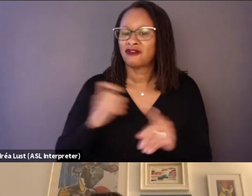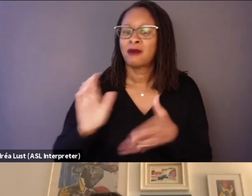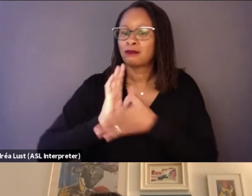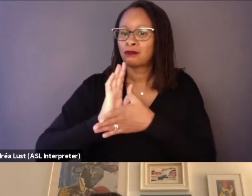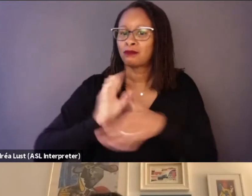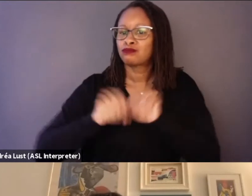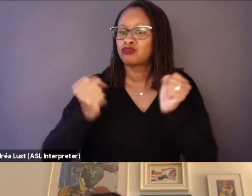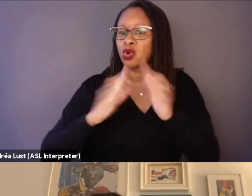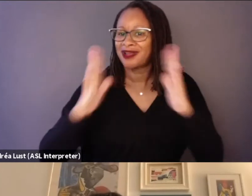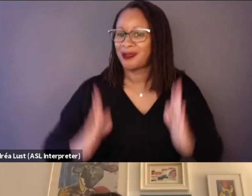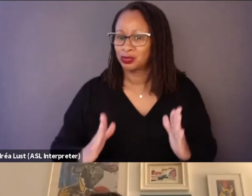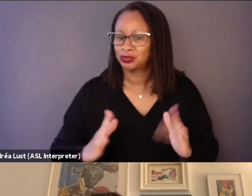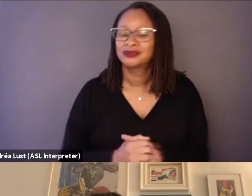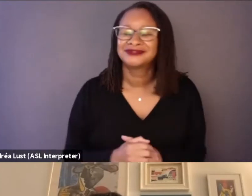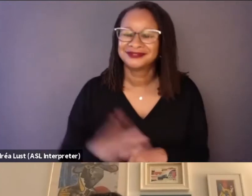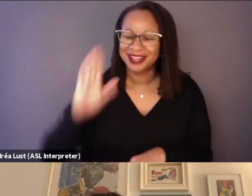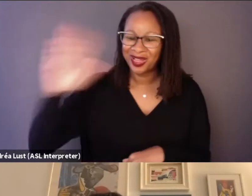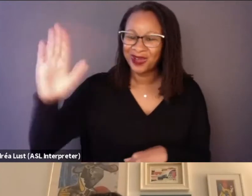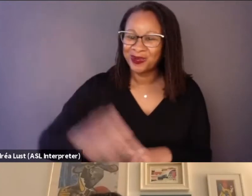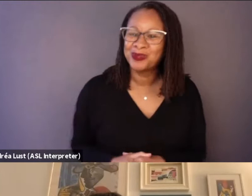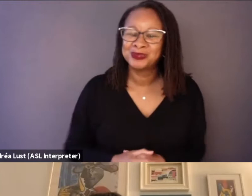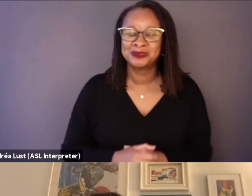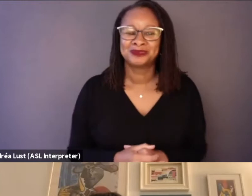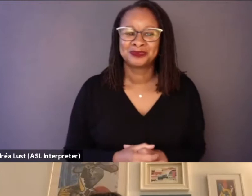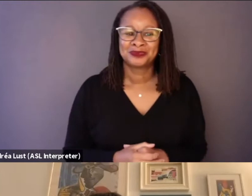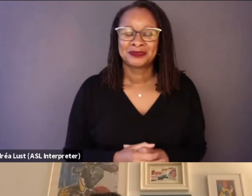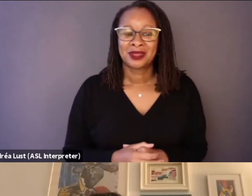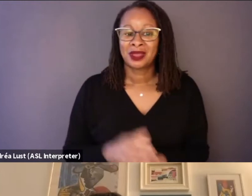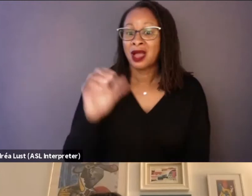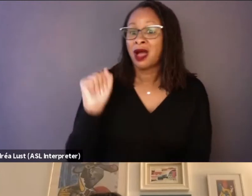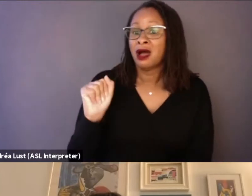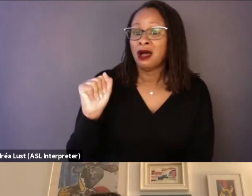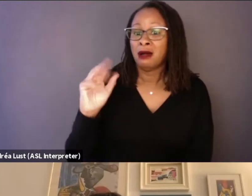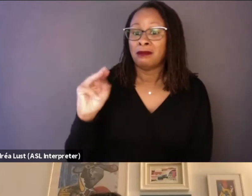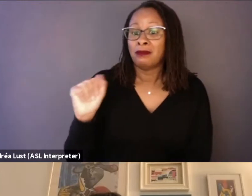Hello, welcome. Morning. Amar Chebib of "Joe Buffalo".